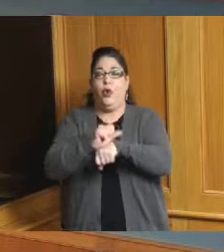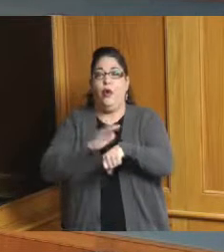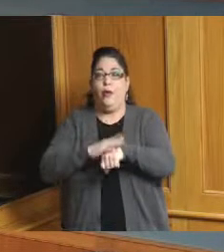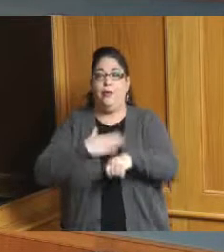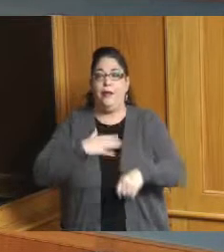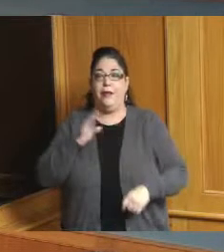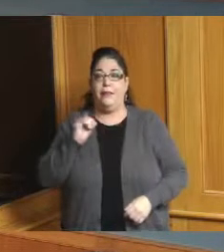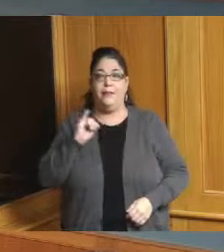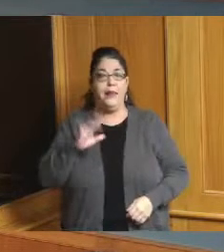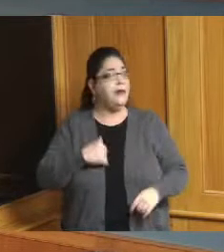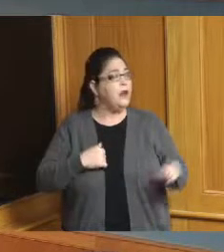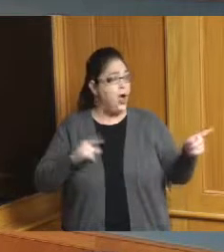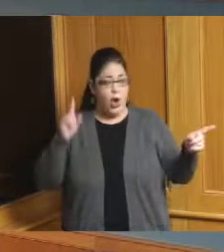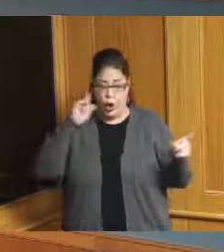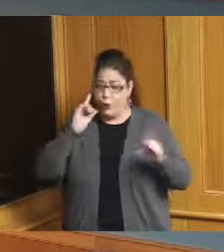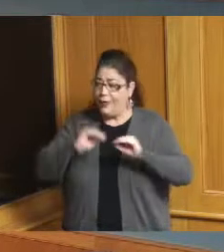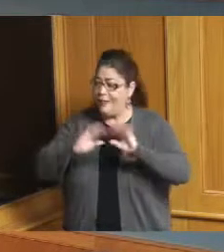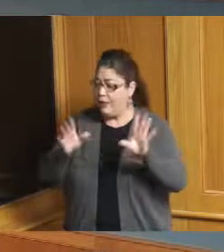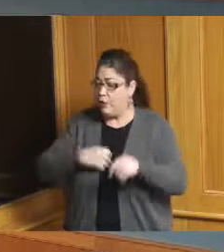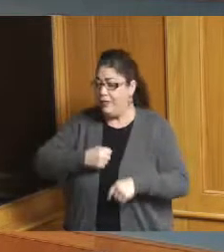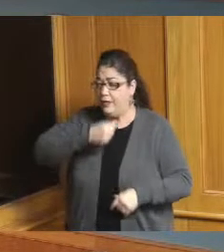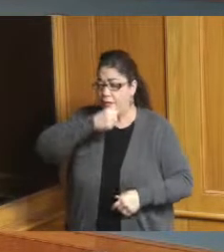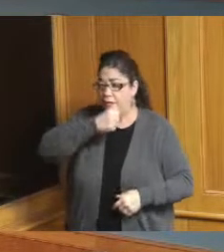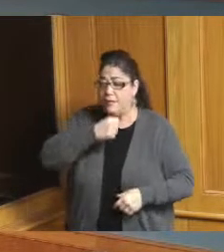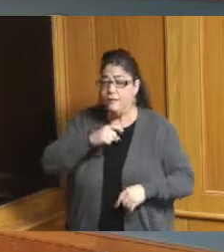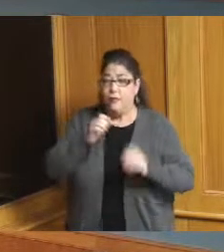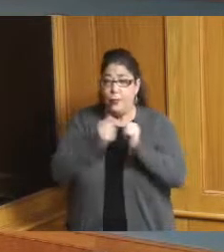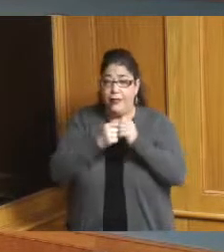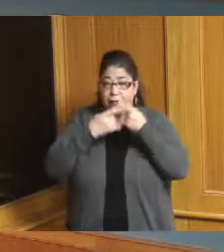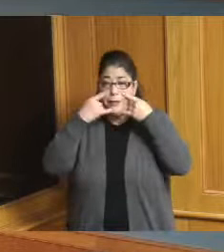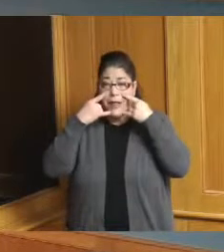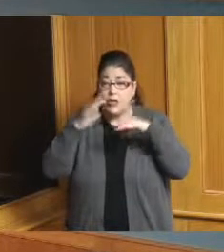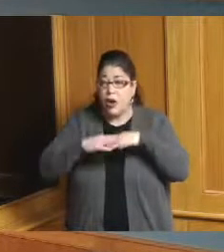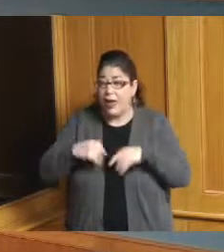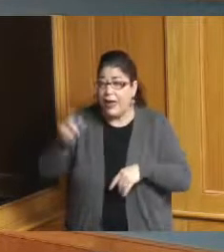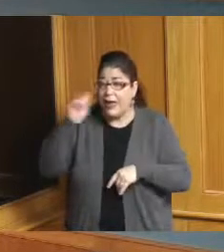to make sure people can hear me but I heard you well with the man well well I'm putting it down